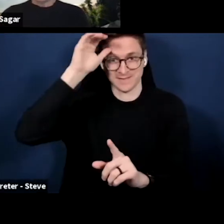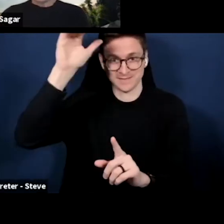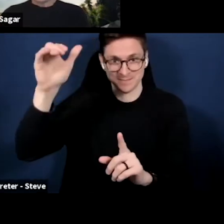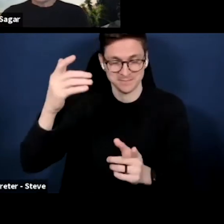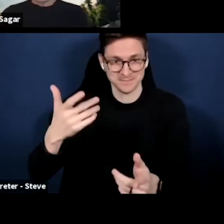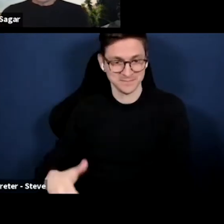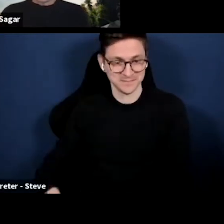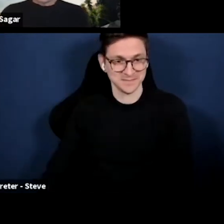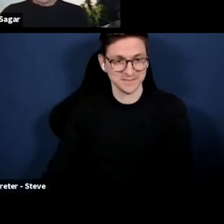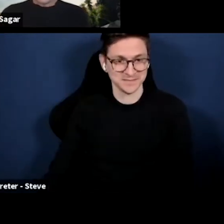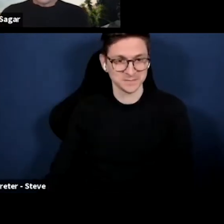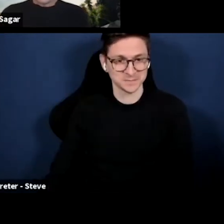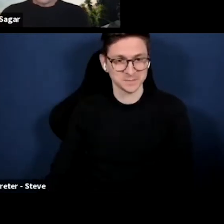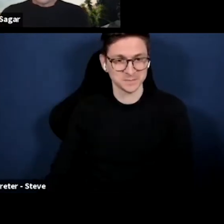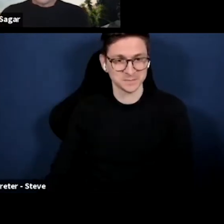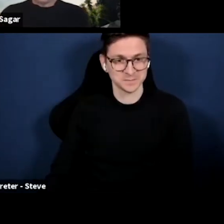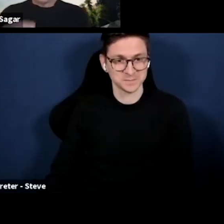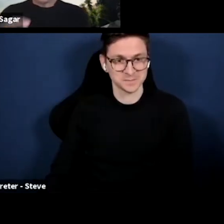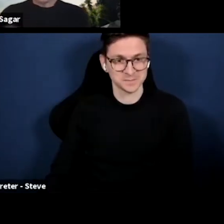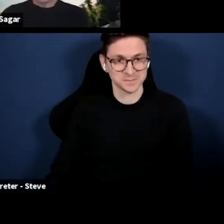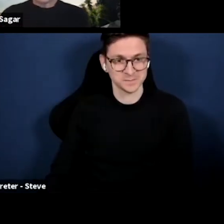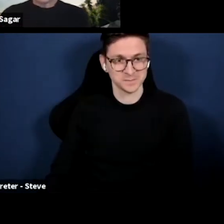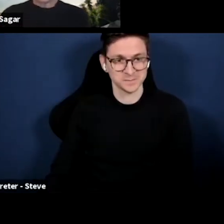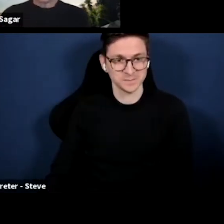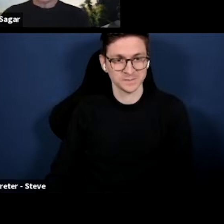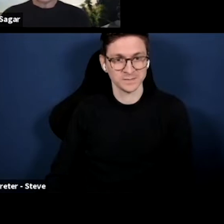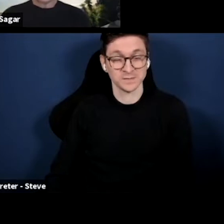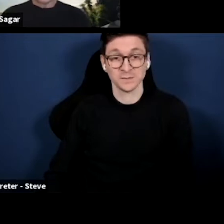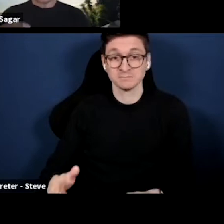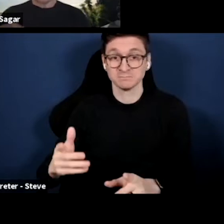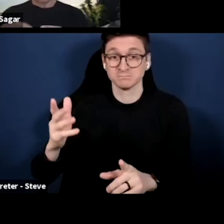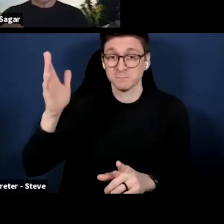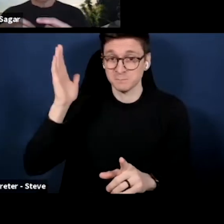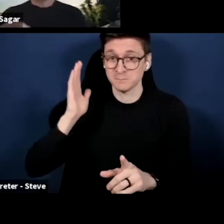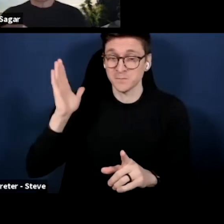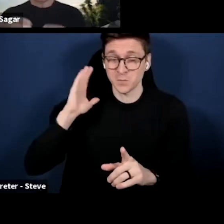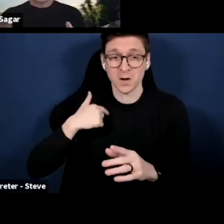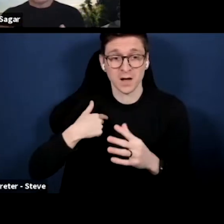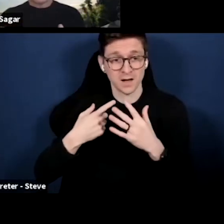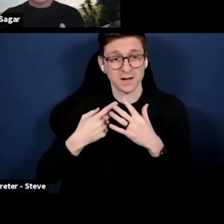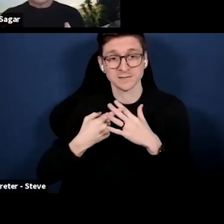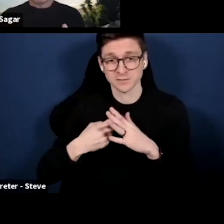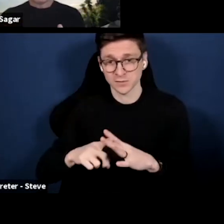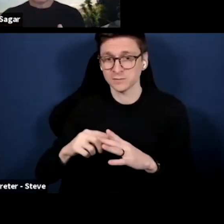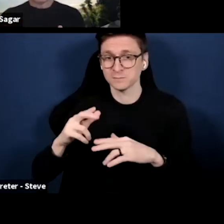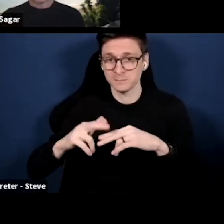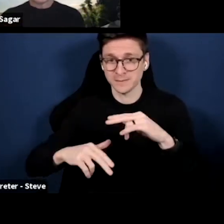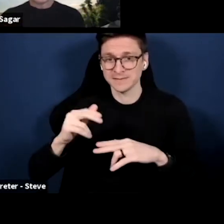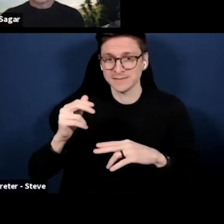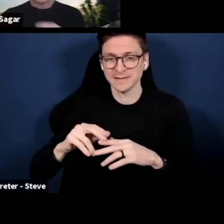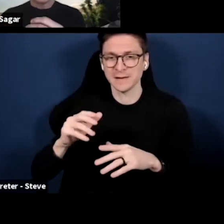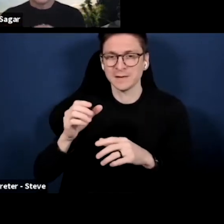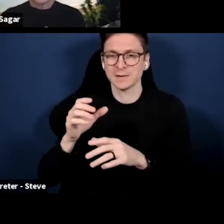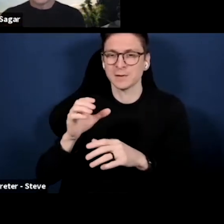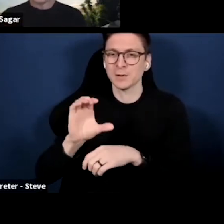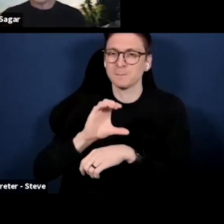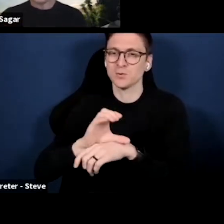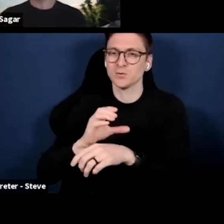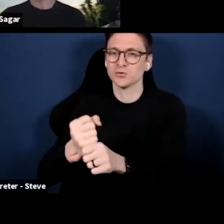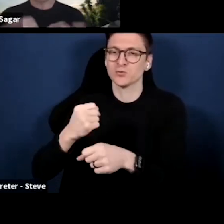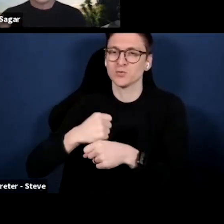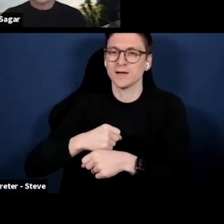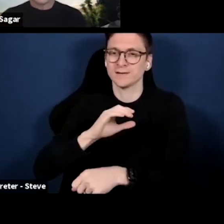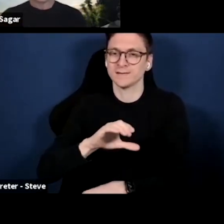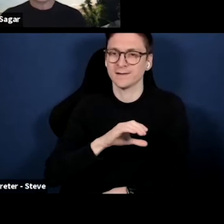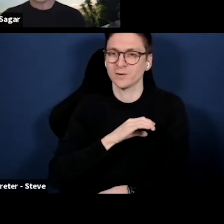so in previous work i've been building computer generated characters and for for animation and